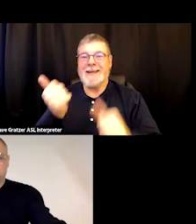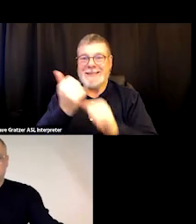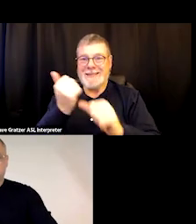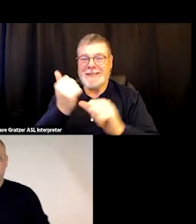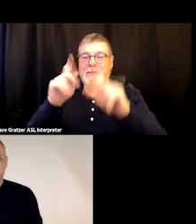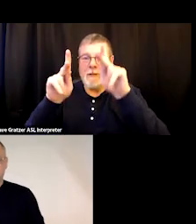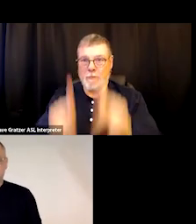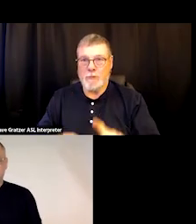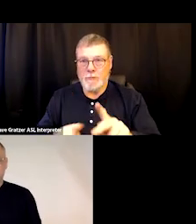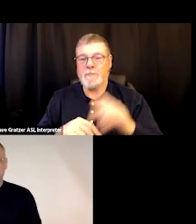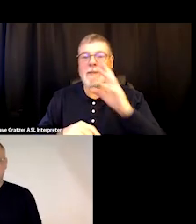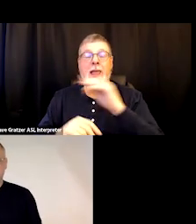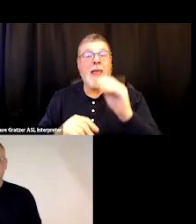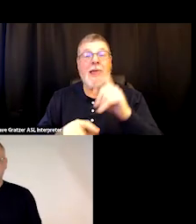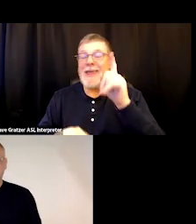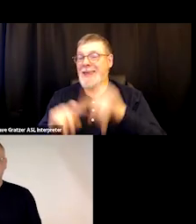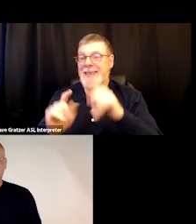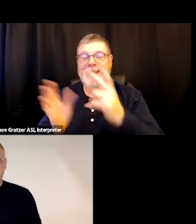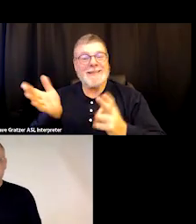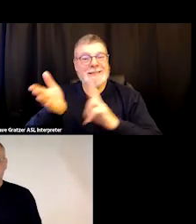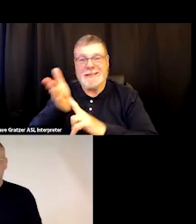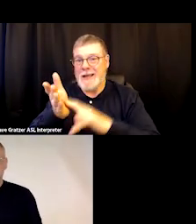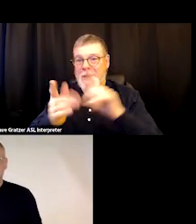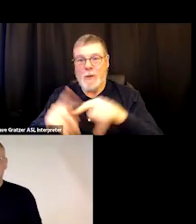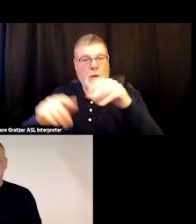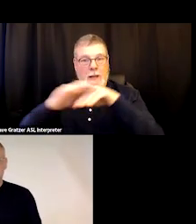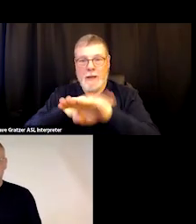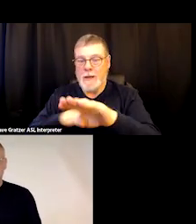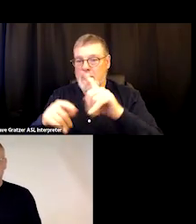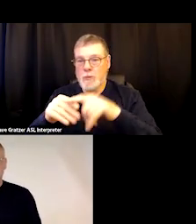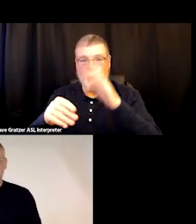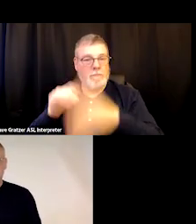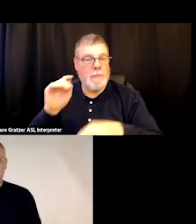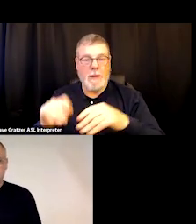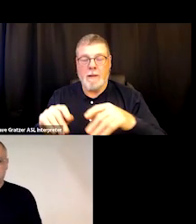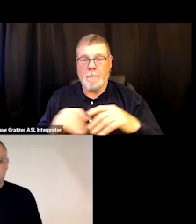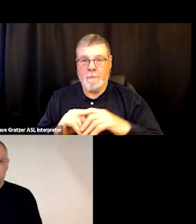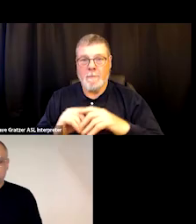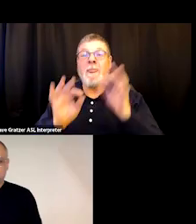Your applicant won't be able to sign the application once you log back in and completed it in its entirety.